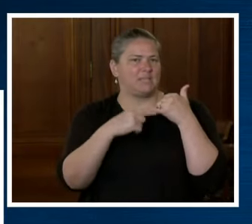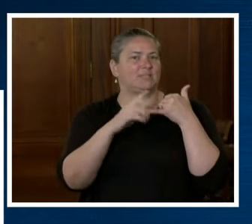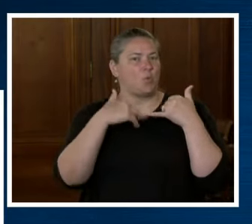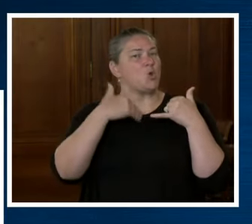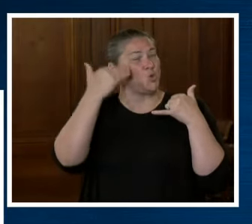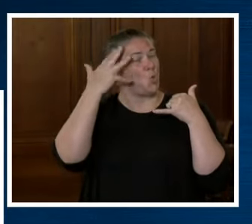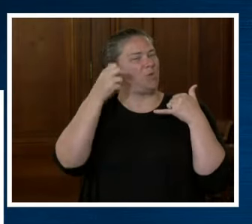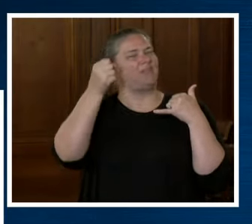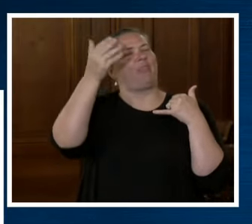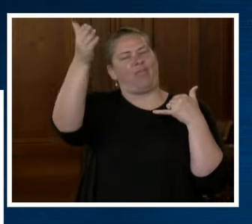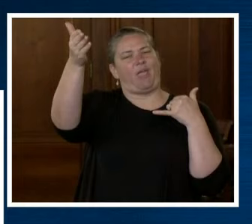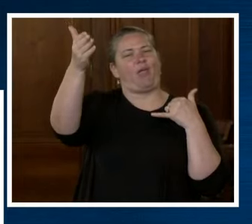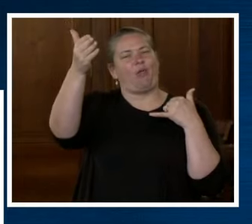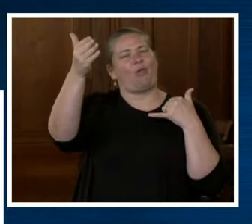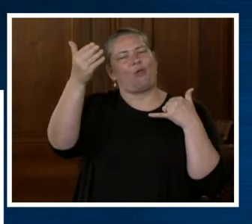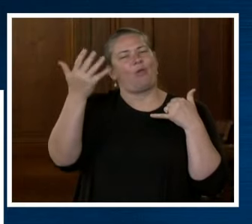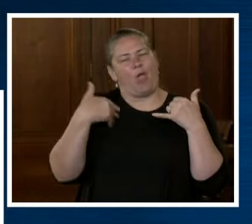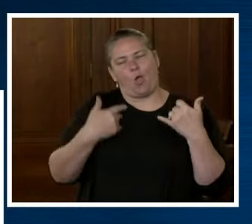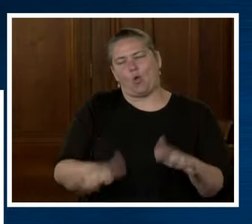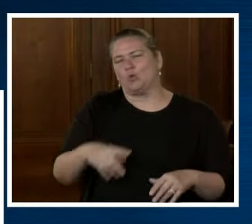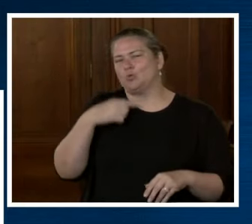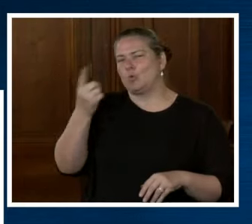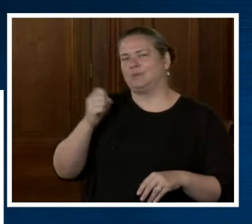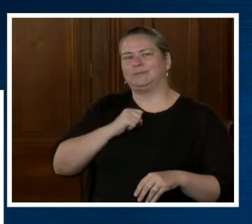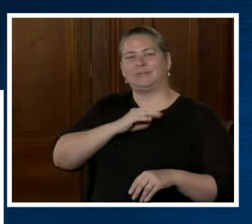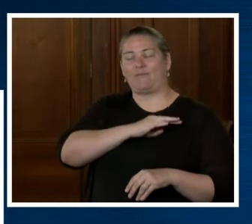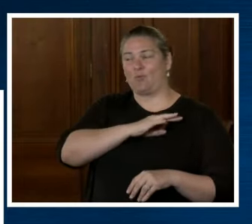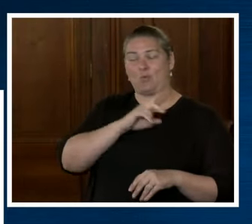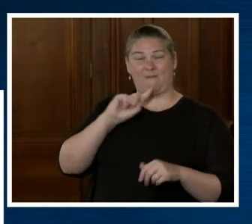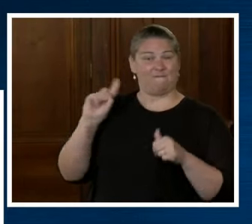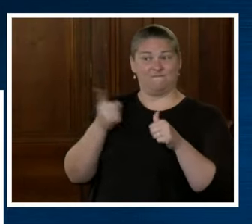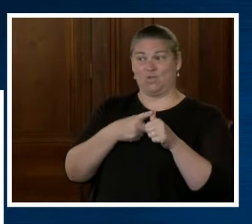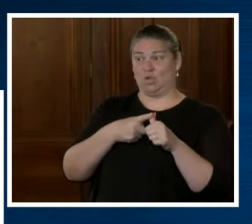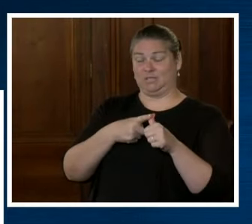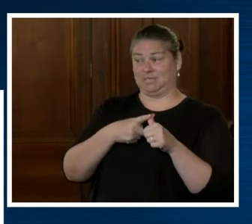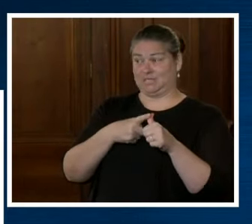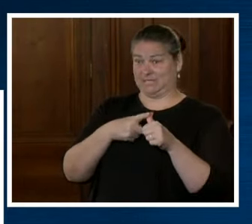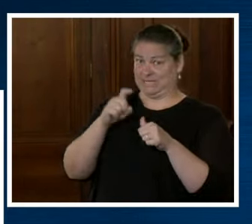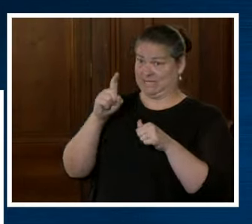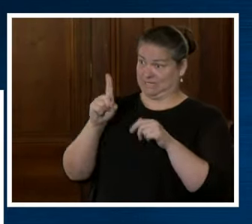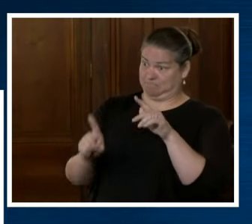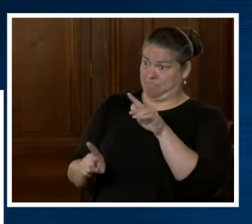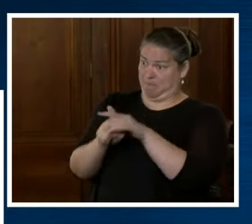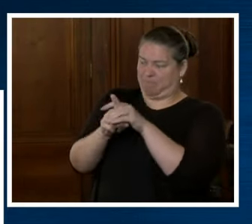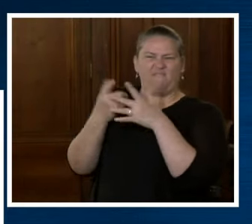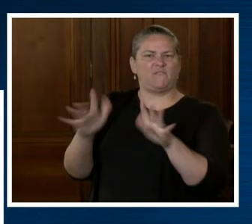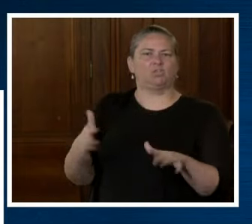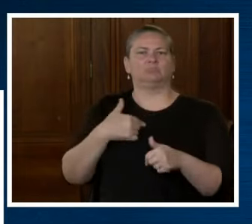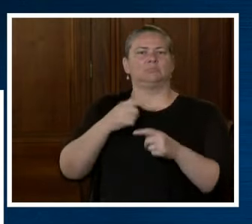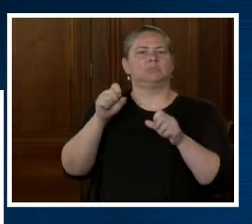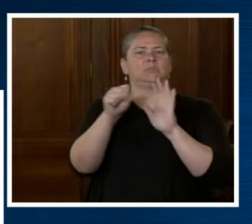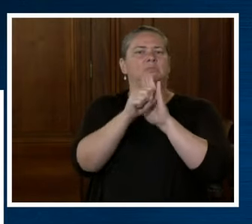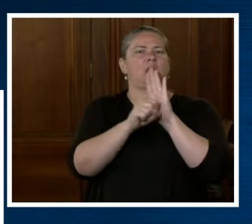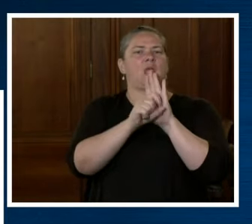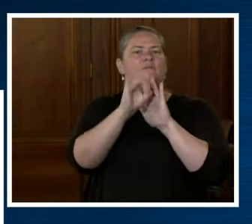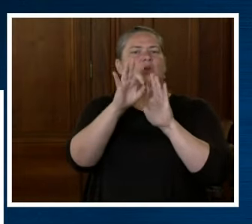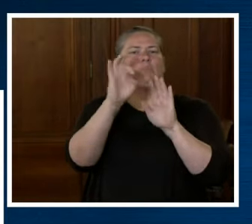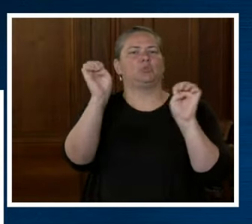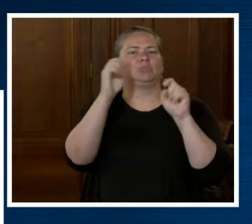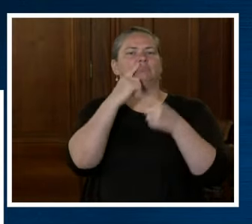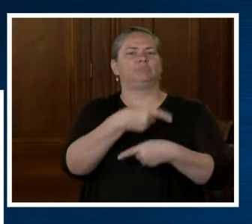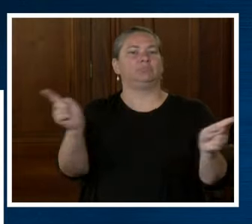THIS WAS THE NEXT WEEK.